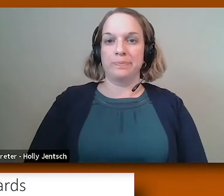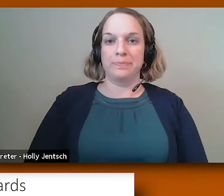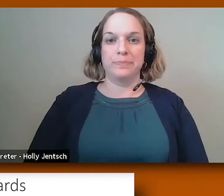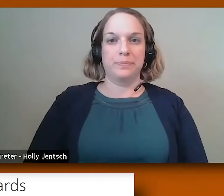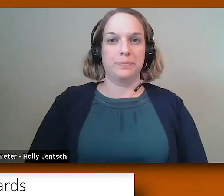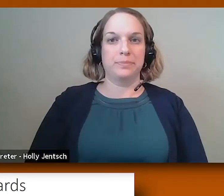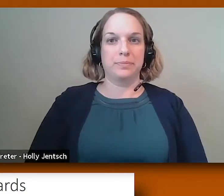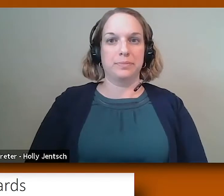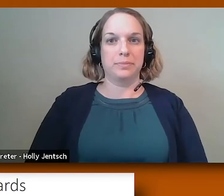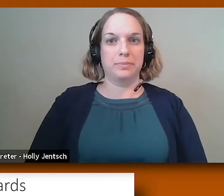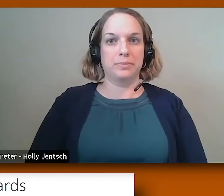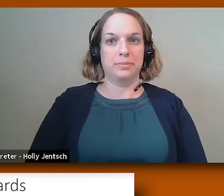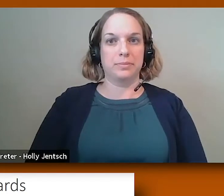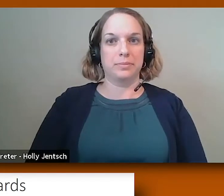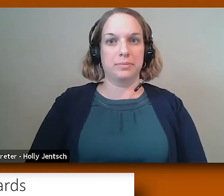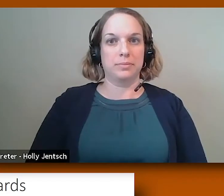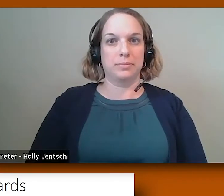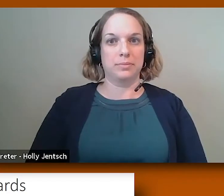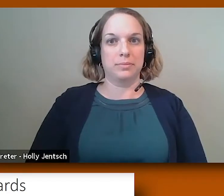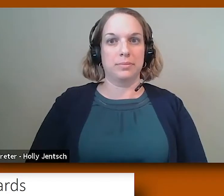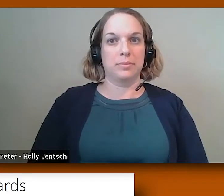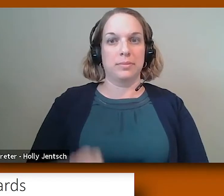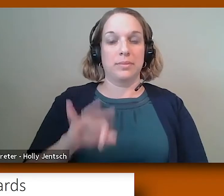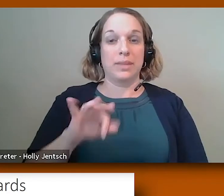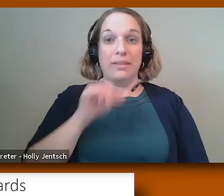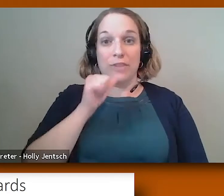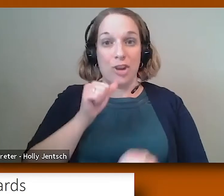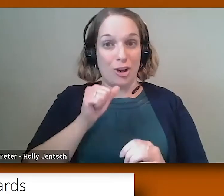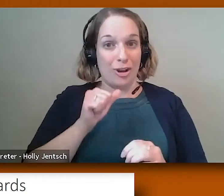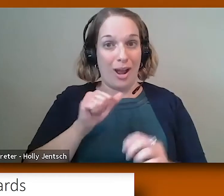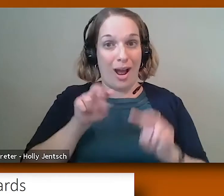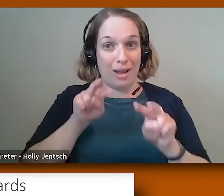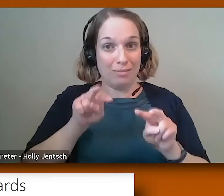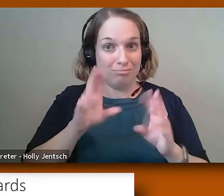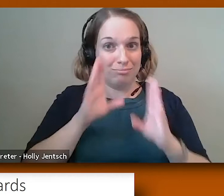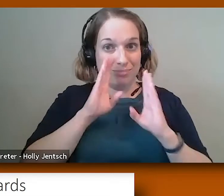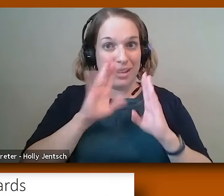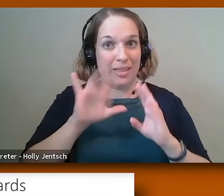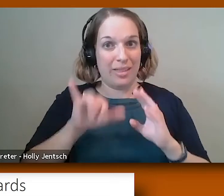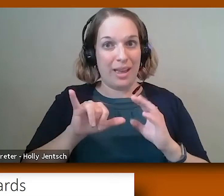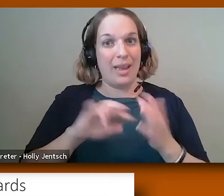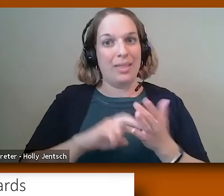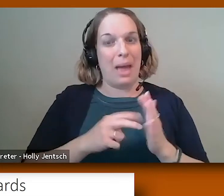So if you're not monitoring this closely, it can take a big chunk out of your budget.